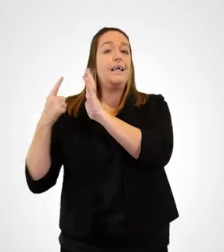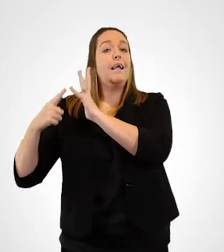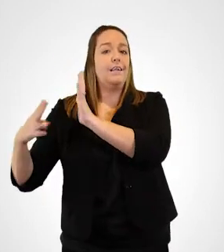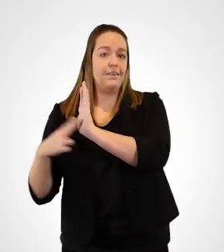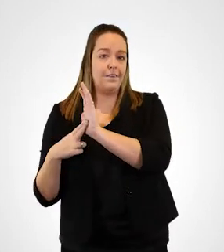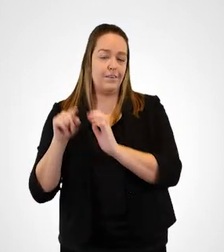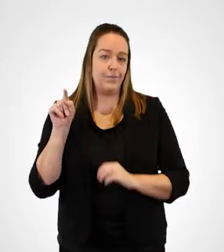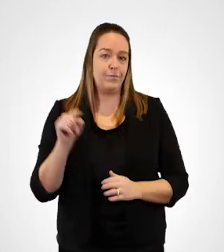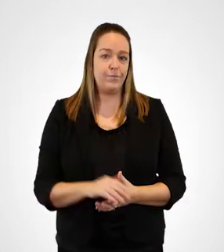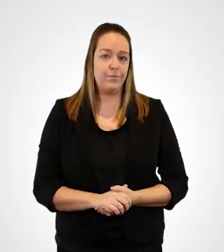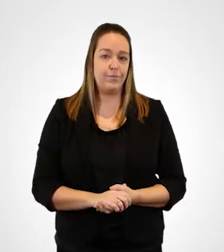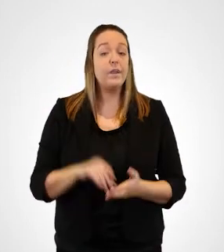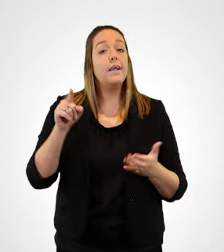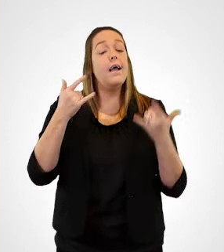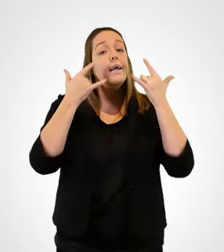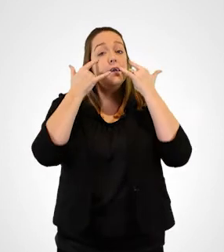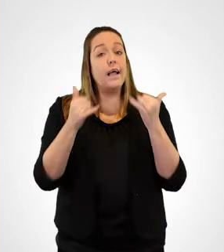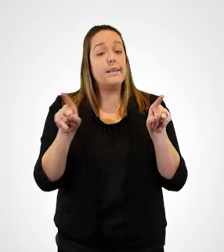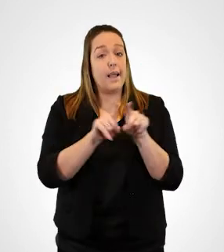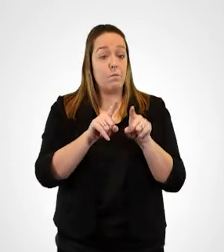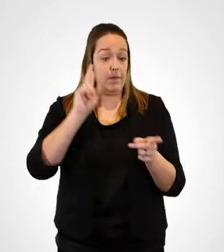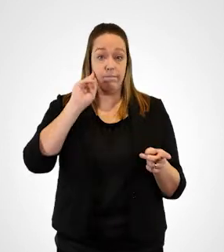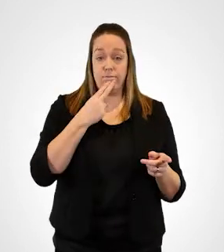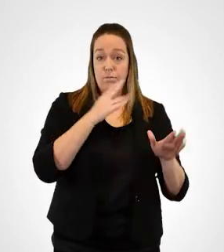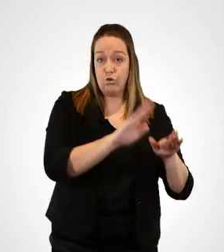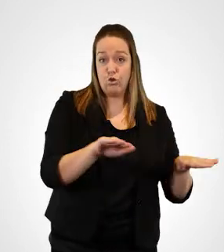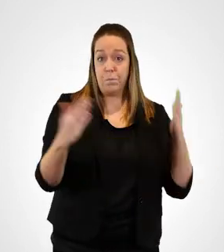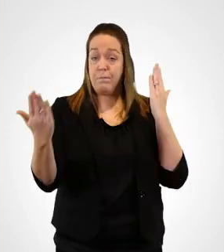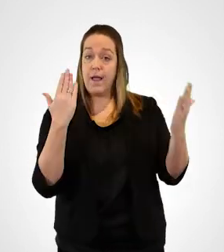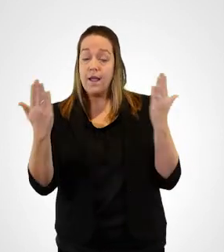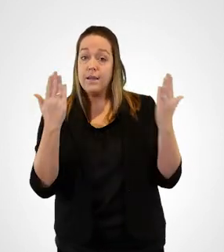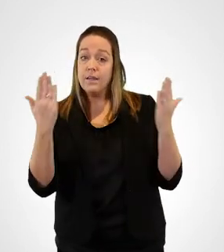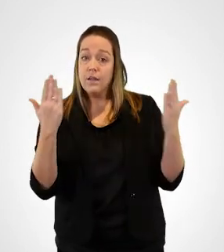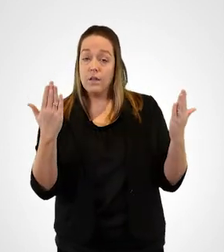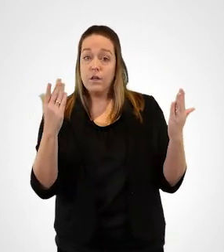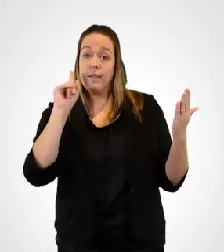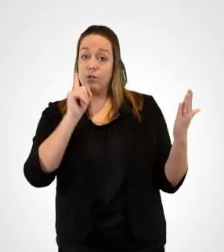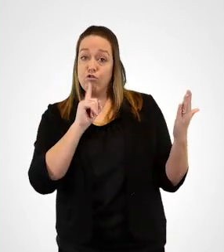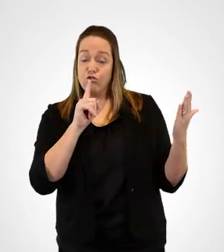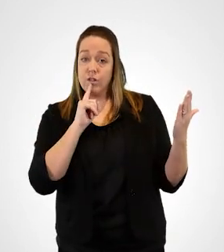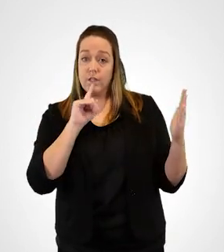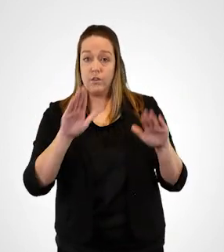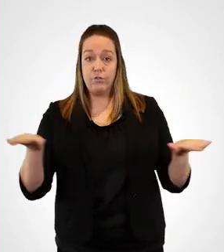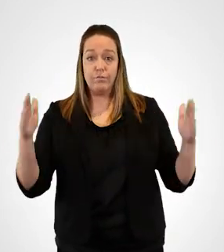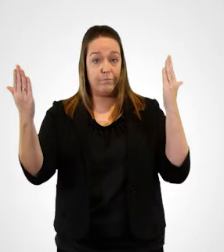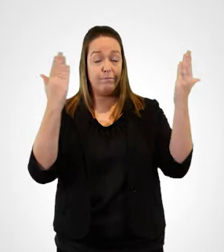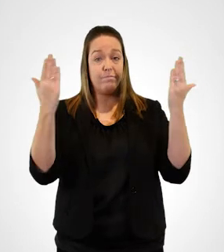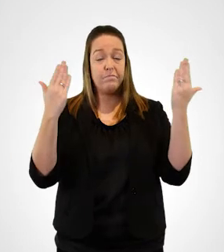Now, when we did this test with children who were deaf and compared their performance with children who were hearing,